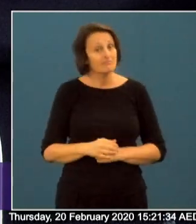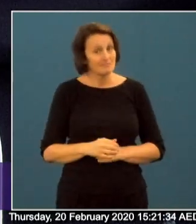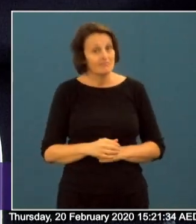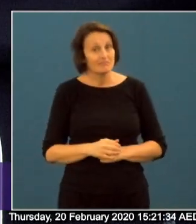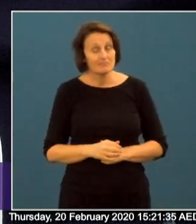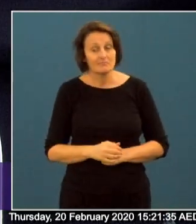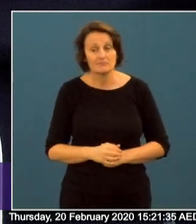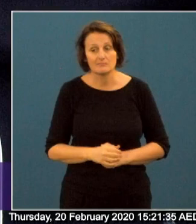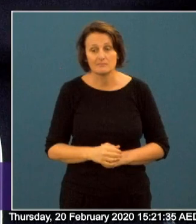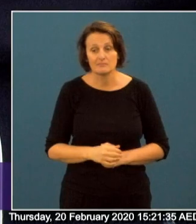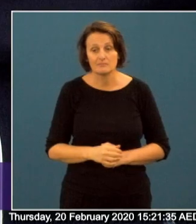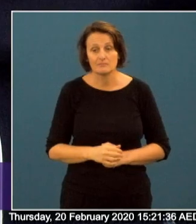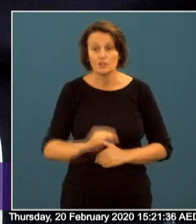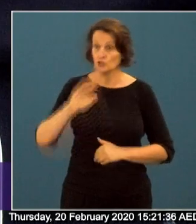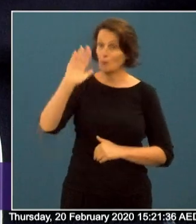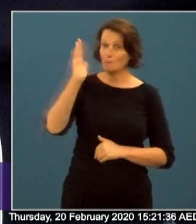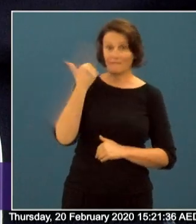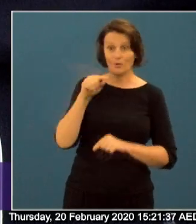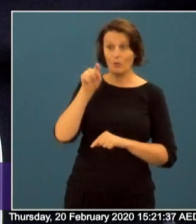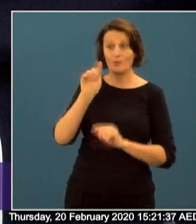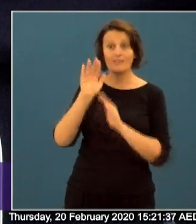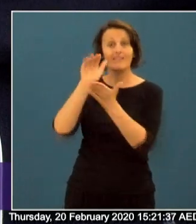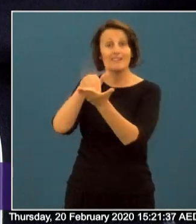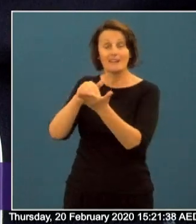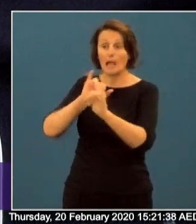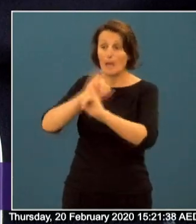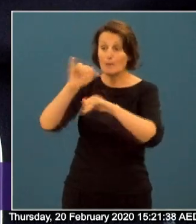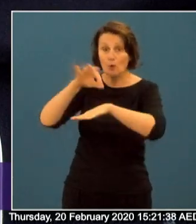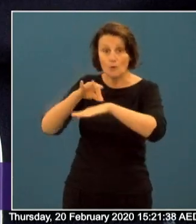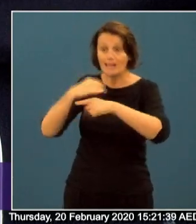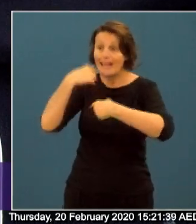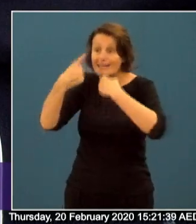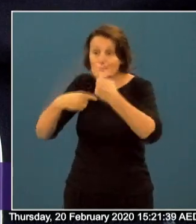from that small study we concluded that it was cheap, easily used tool